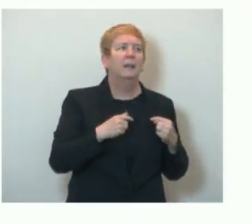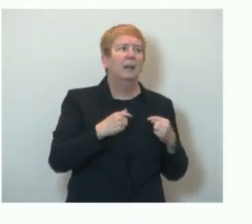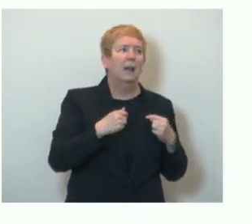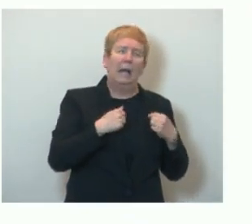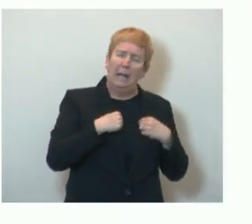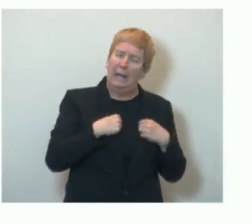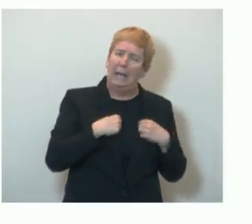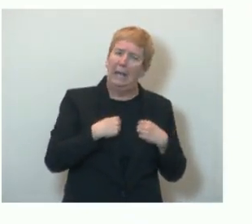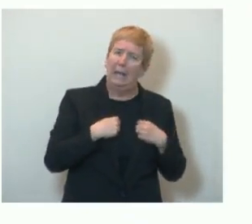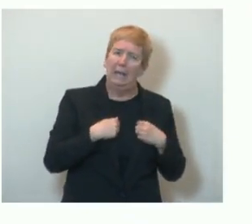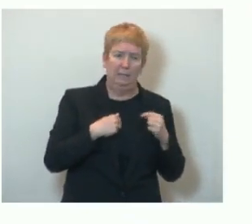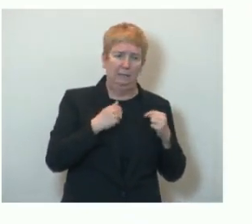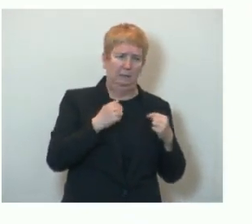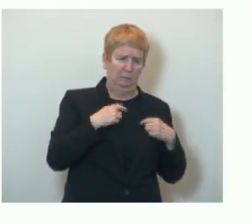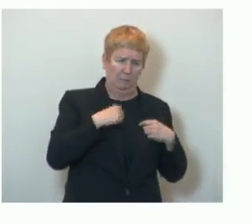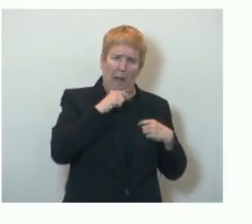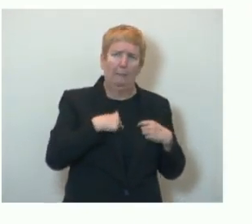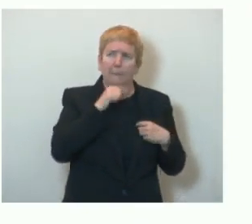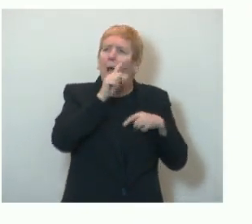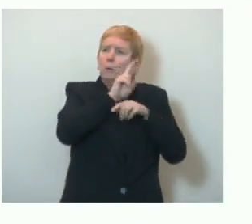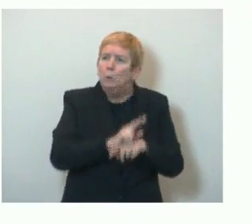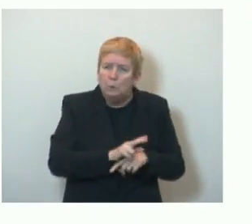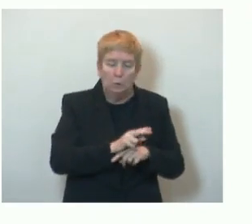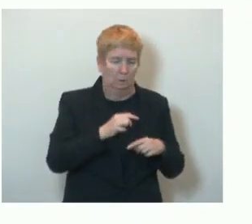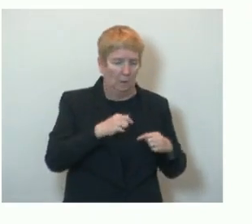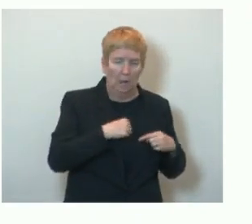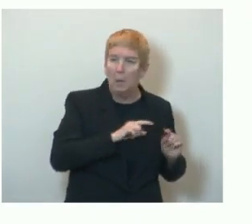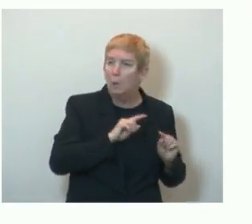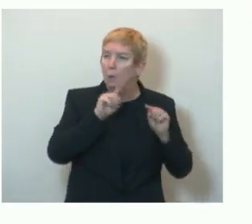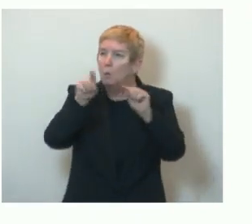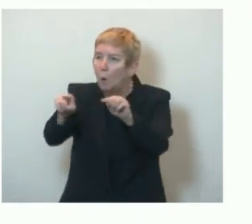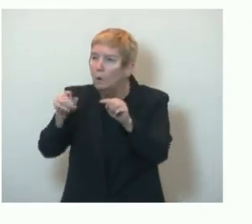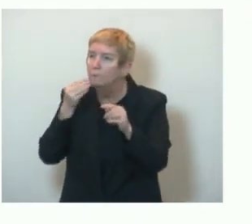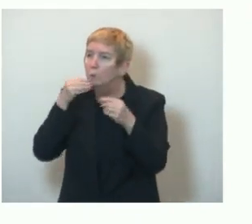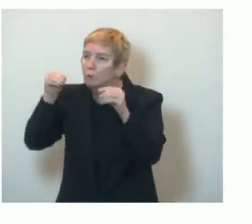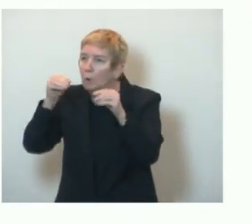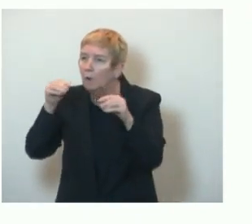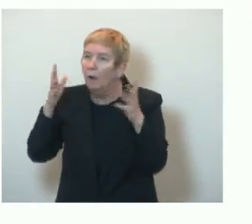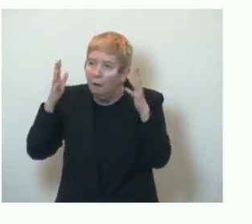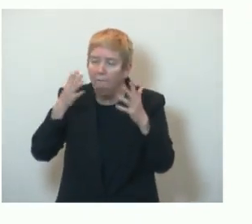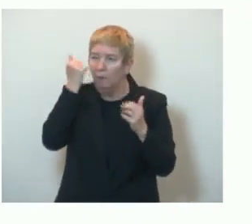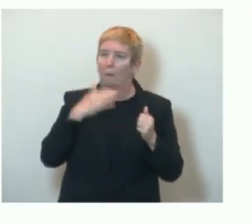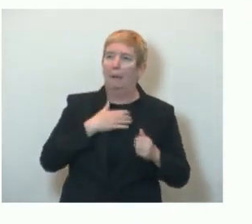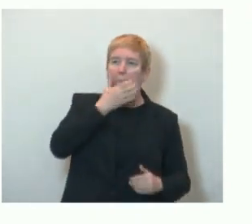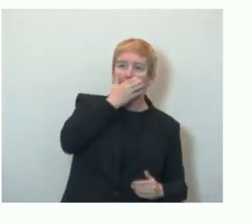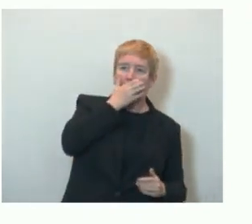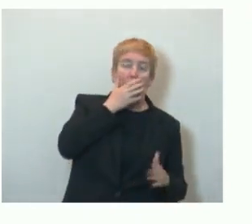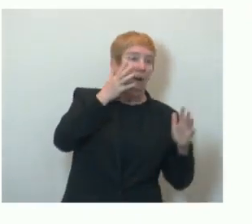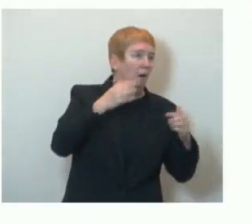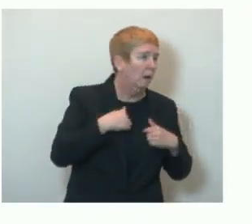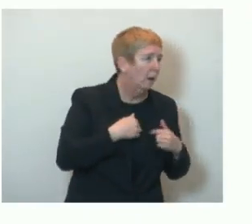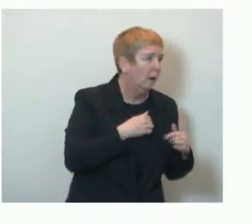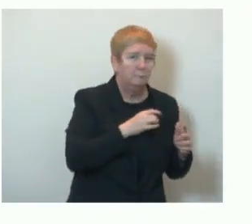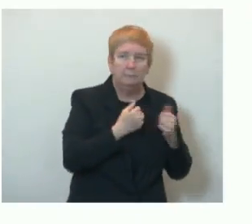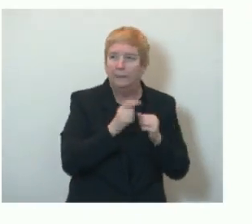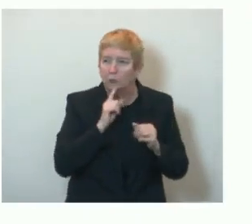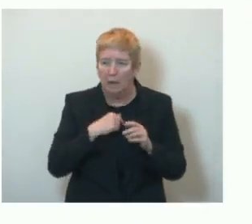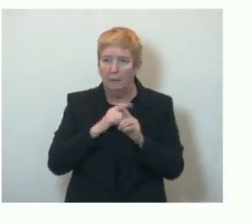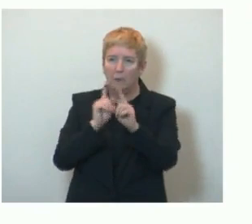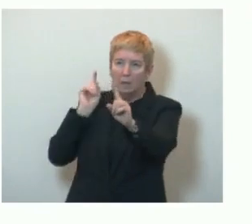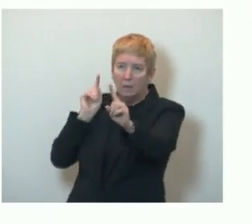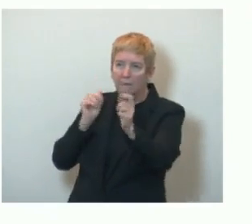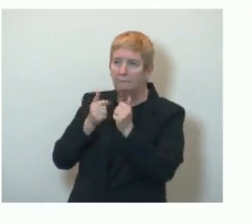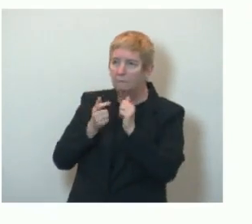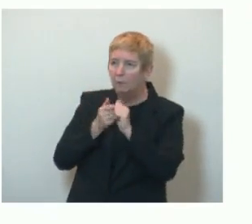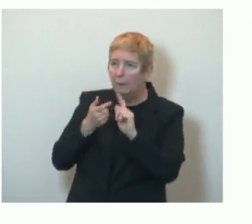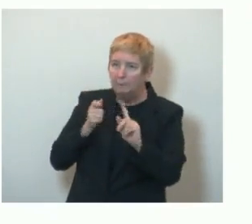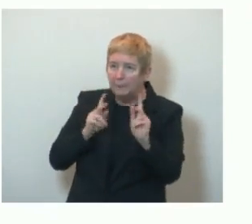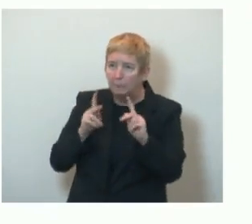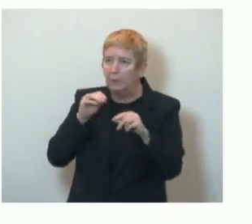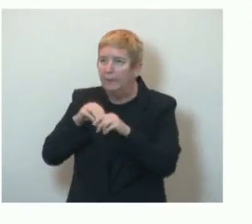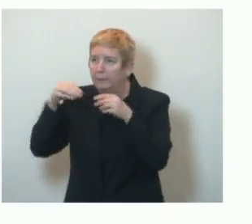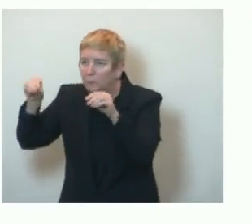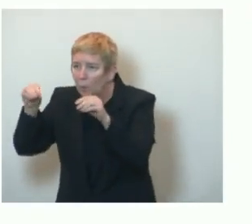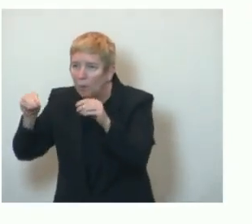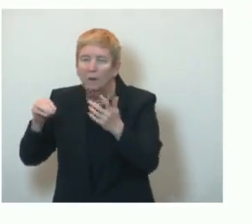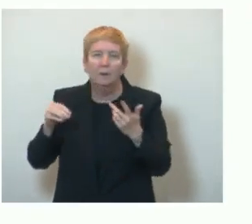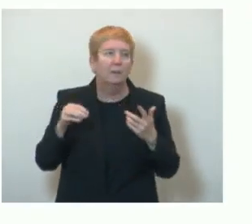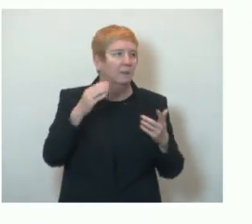WE’RE A FAMILY WE DINNER AT THE TABLE TOGETHER, BUT I’M NOT USED TO GOING OUT AND MAKING SURE THAT I HAVE MY FACE MASK IN THE CAR SO THAT WHEN I GET OUT OF MY CAR I CAN PUT IT ON I’M NOT USED